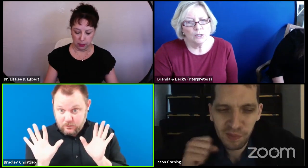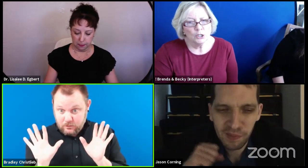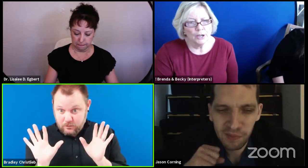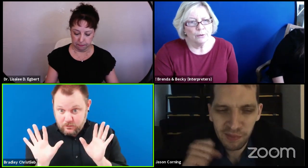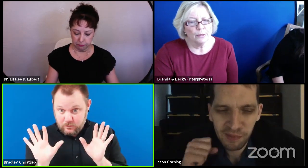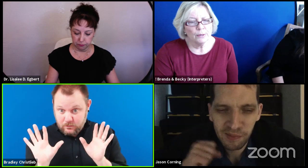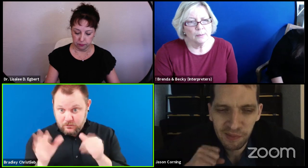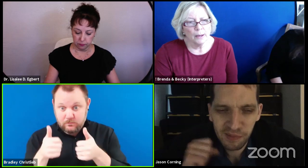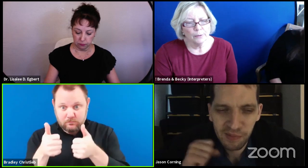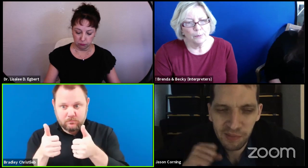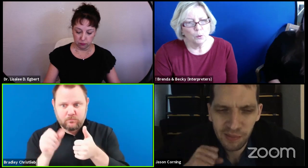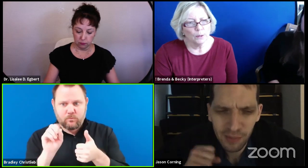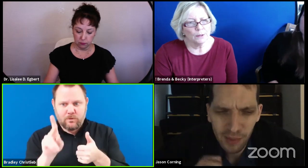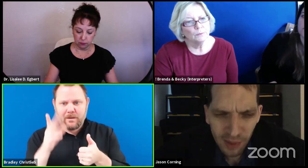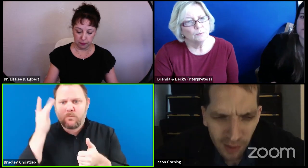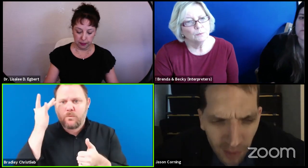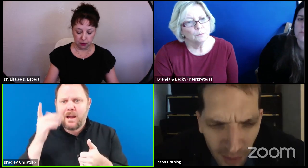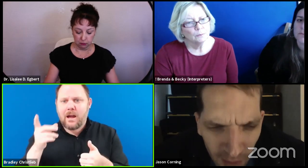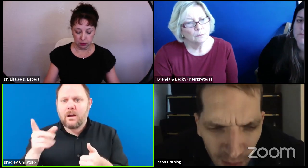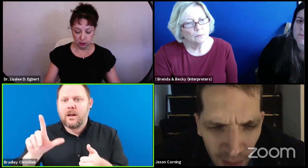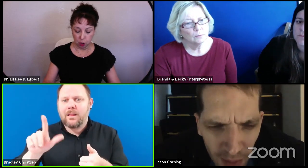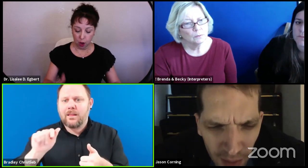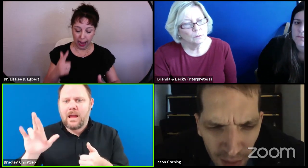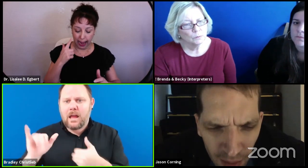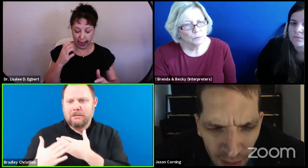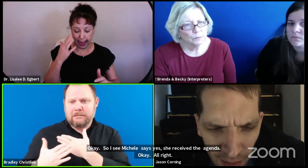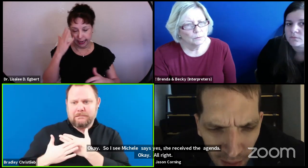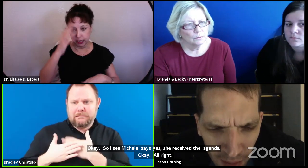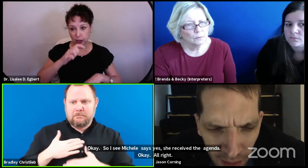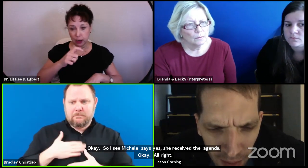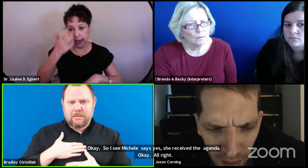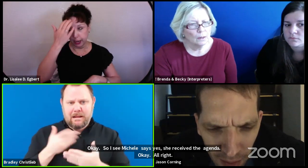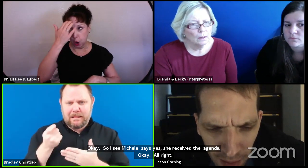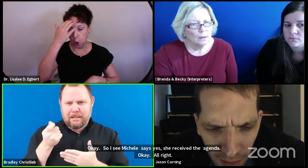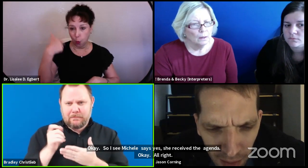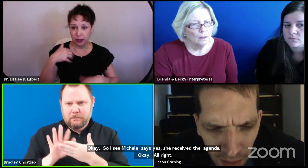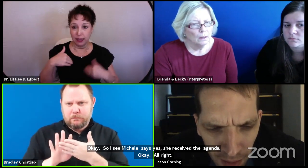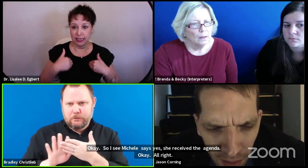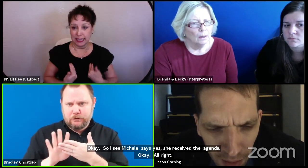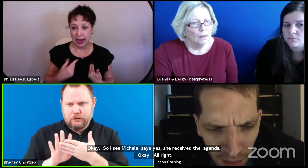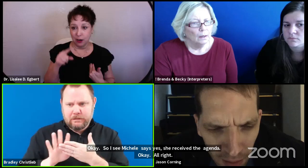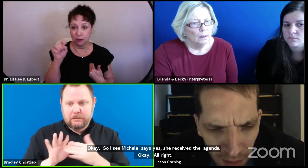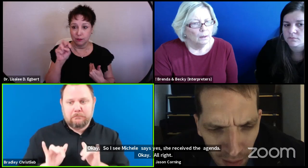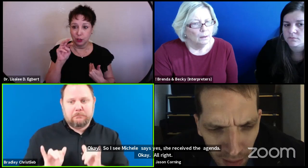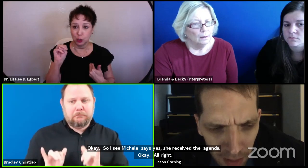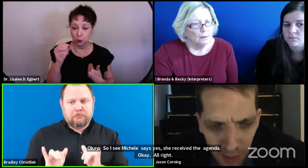As the Chair, this is my report.